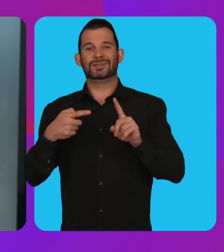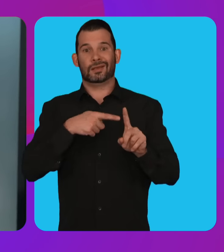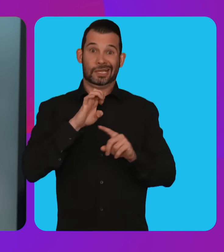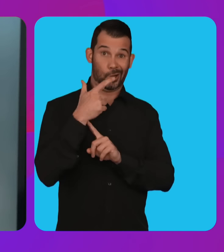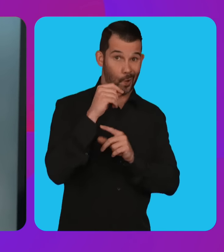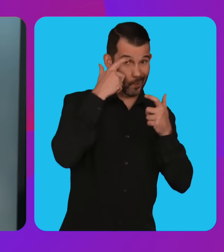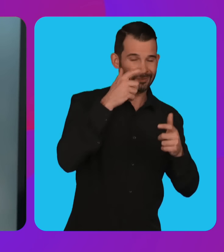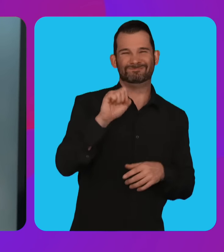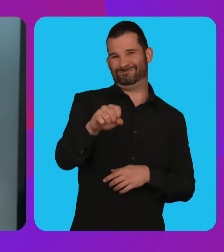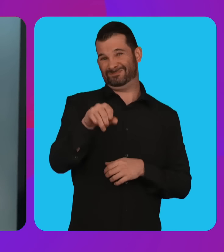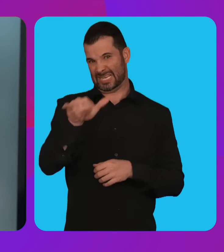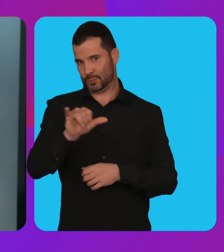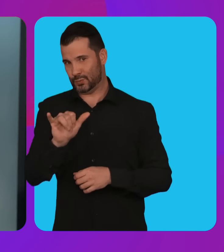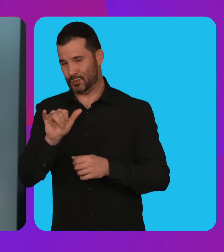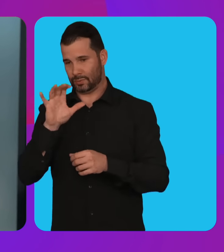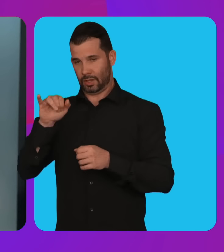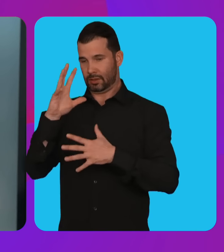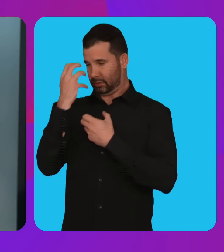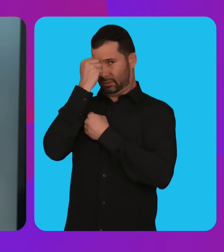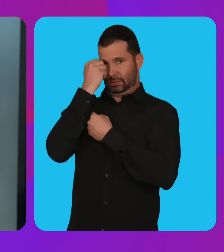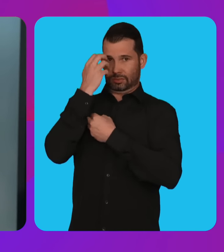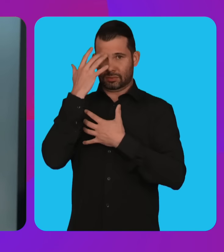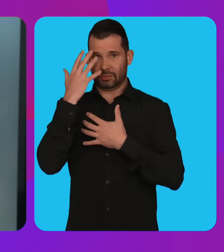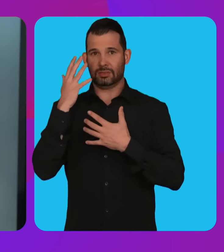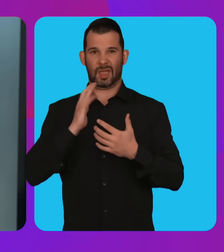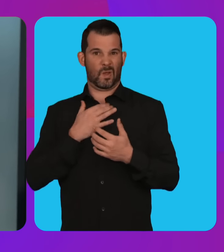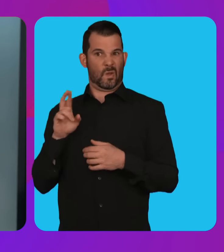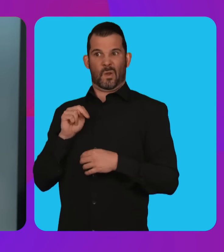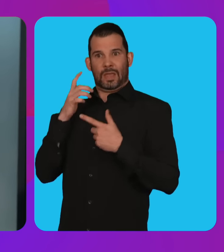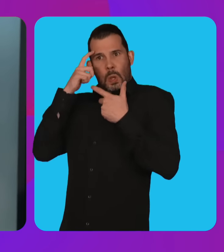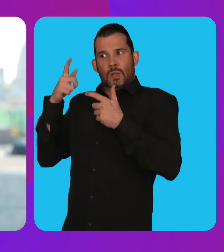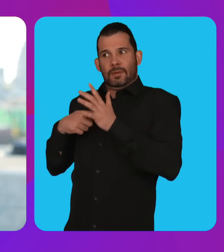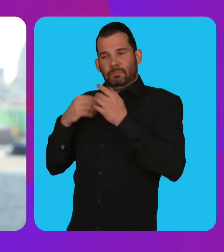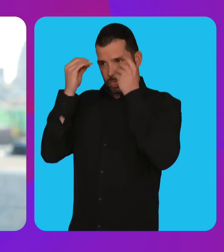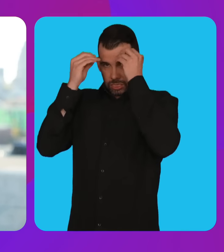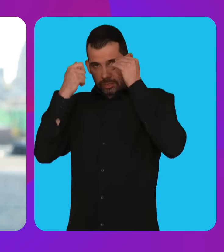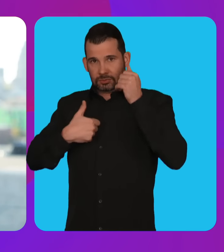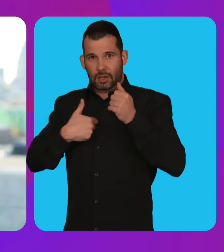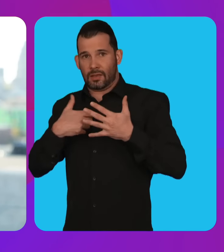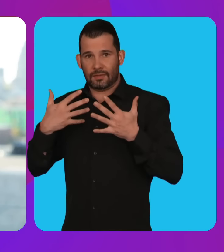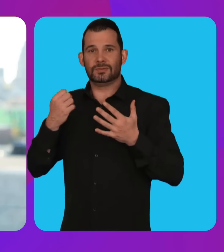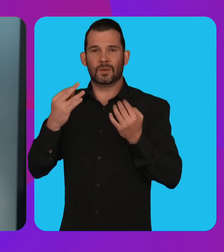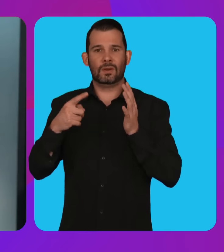[Interpreter 3] Our own ego sometimes. [Interpreter 1] Exactly, So we think we're at the centre of things, but really, it's the public.